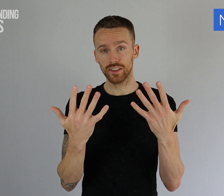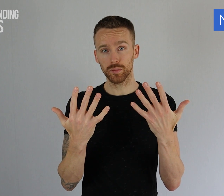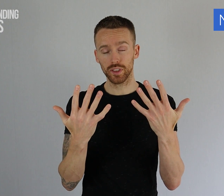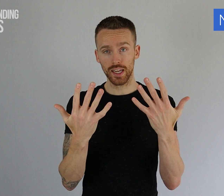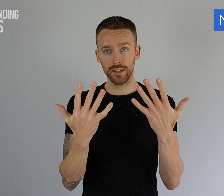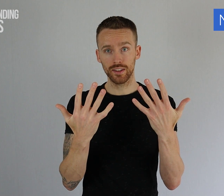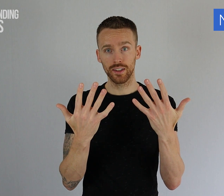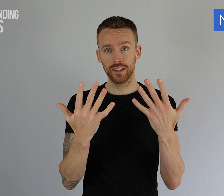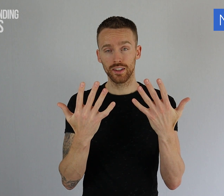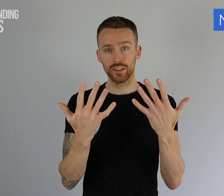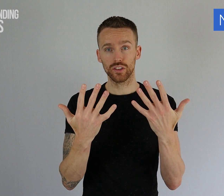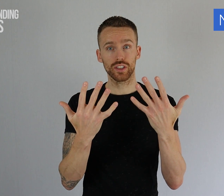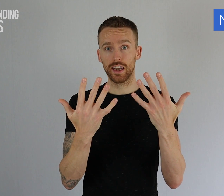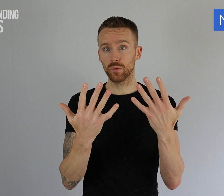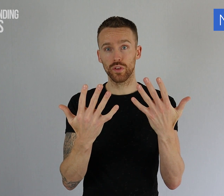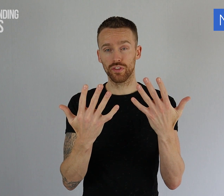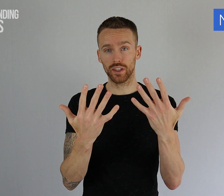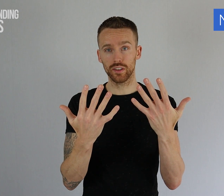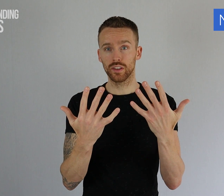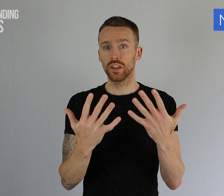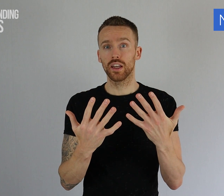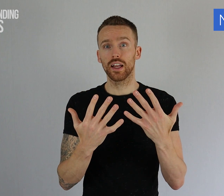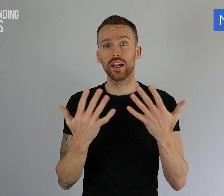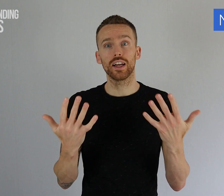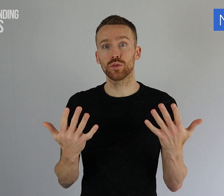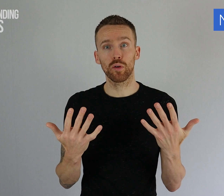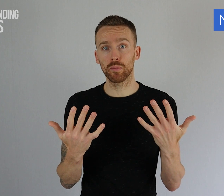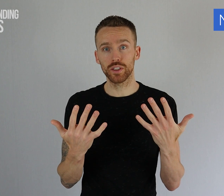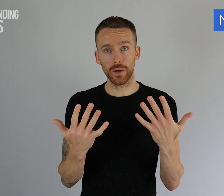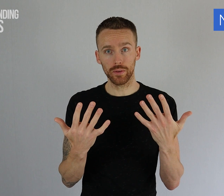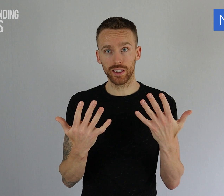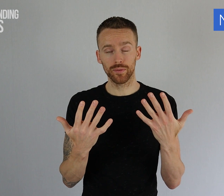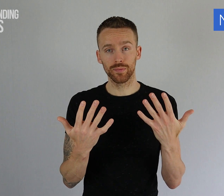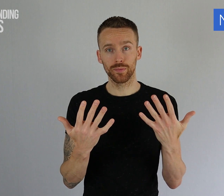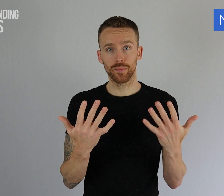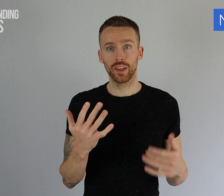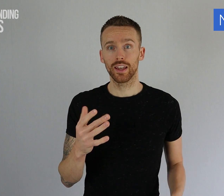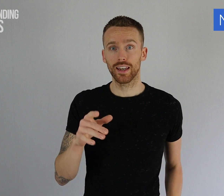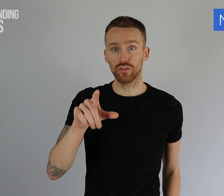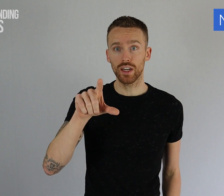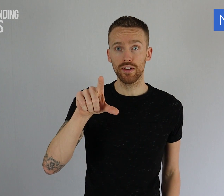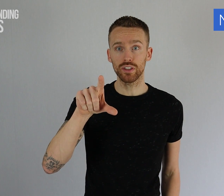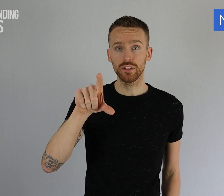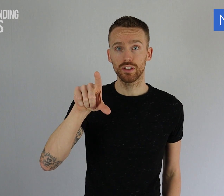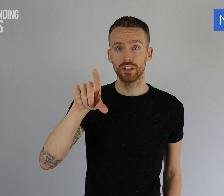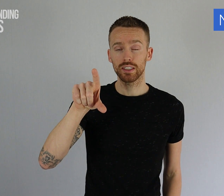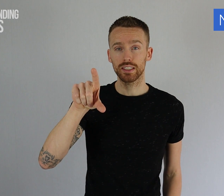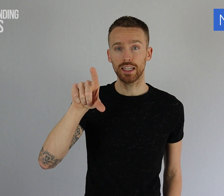easy up to 10. So just count with your fingers as you probably do anyway. Now for 11, take